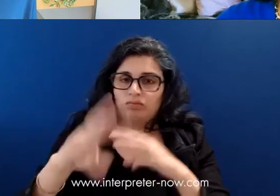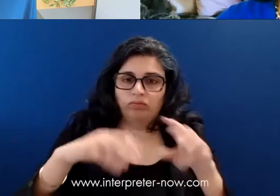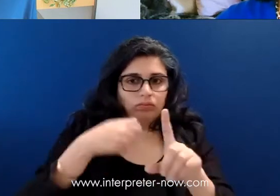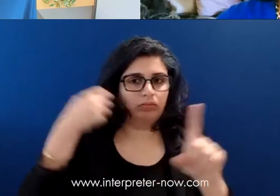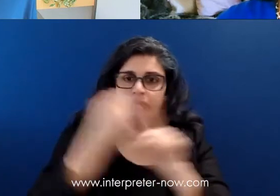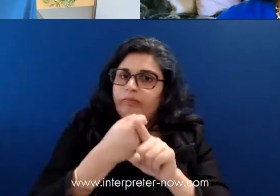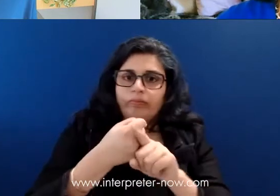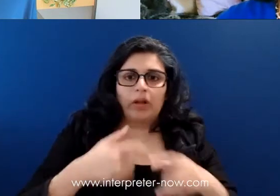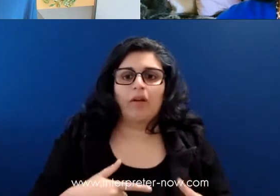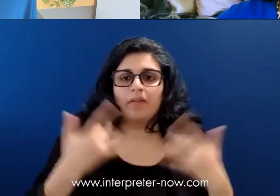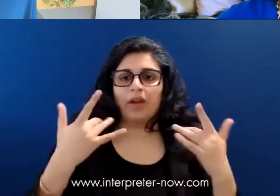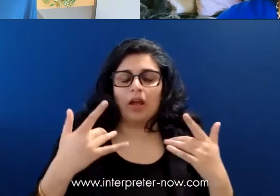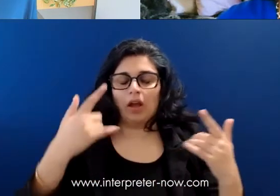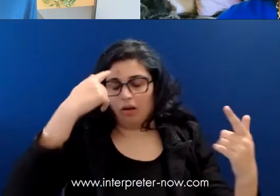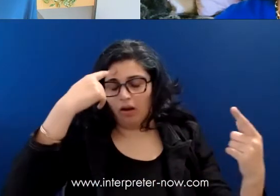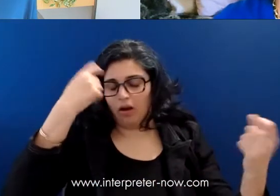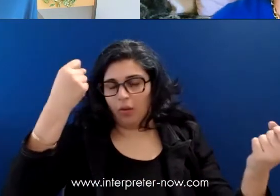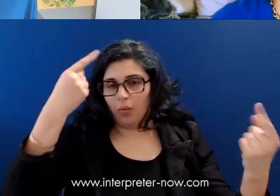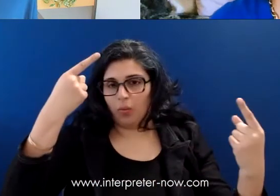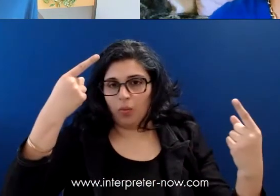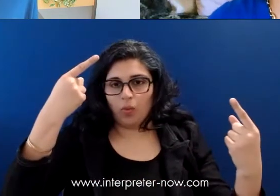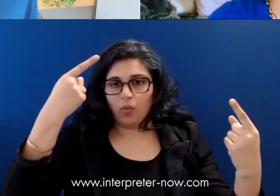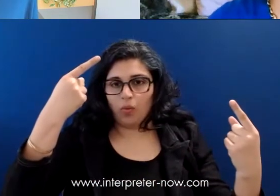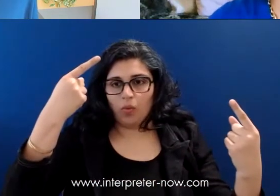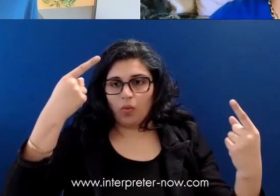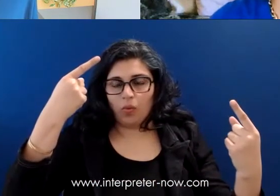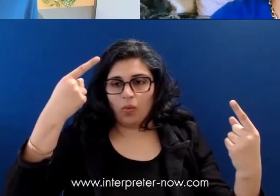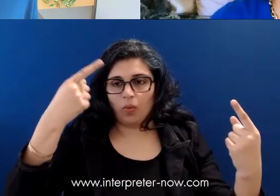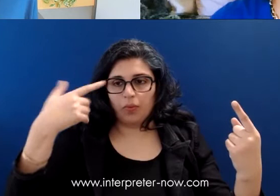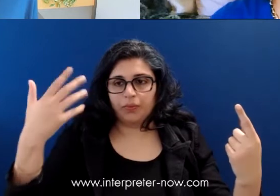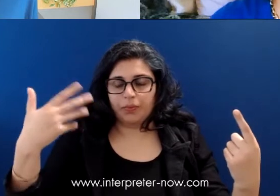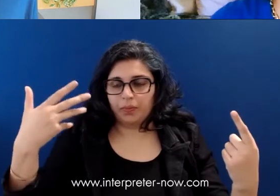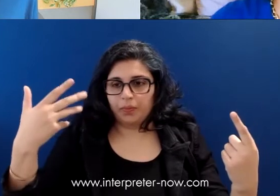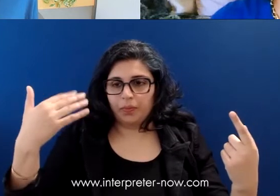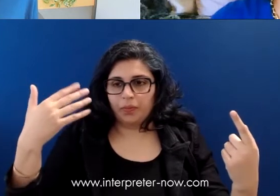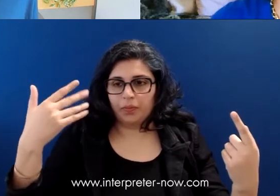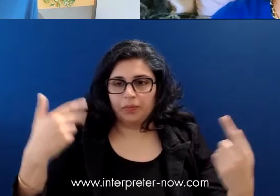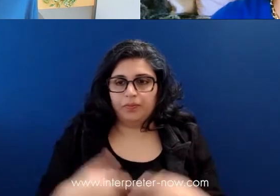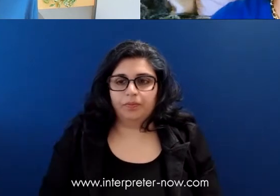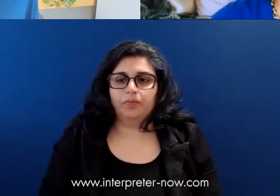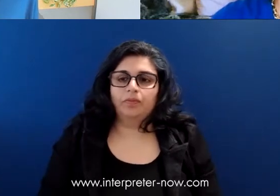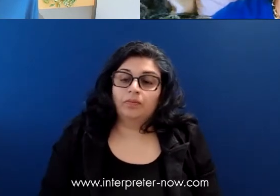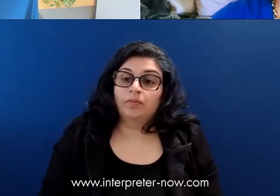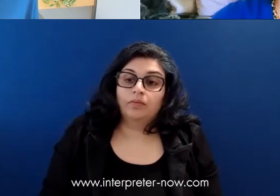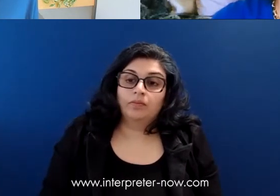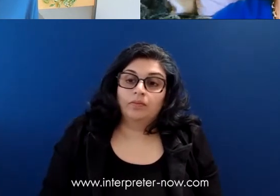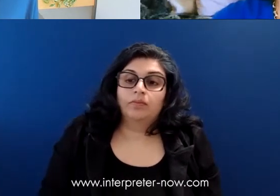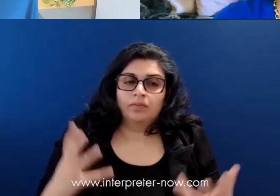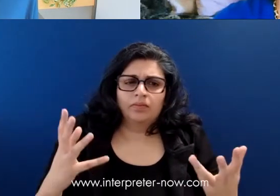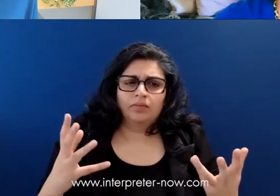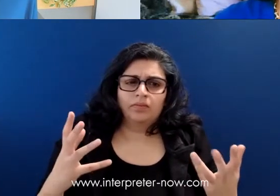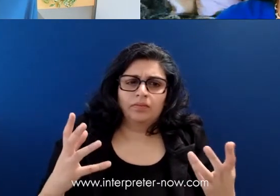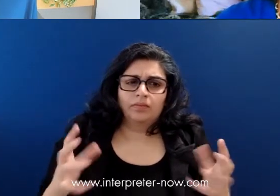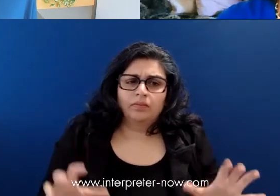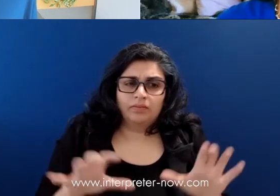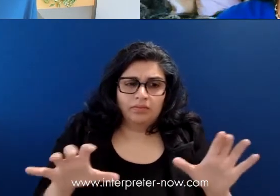it triggers for me, instantly, the desire to act on reaching out and connecting and